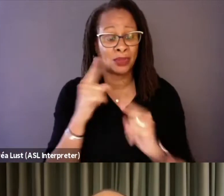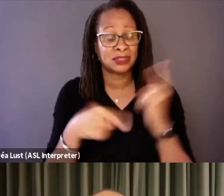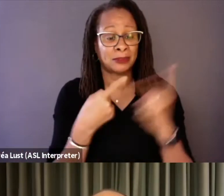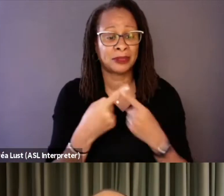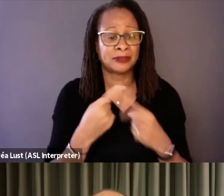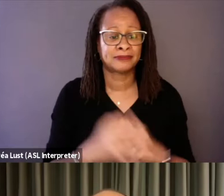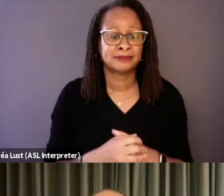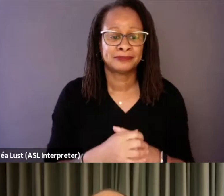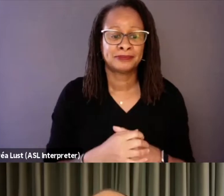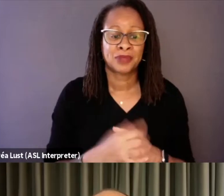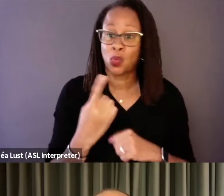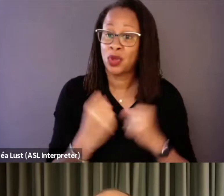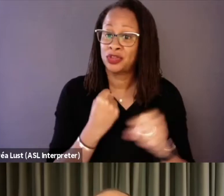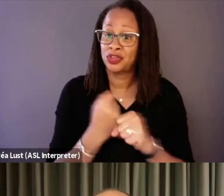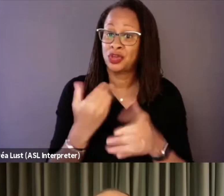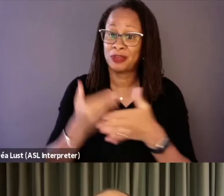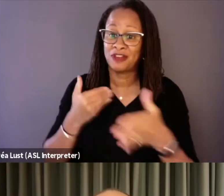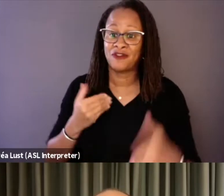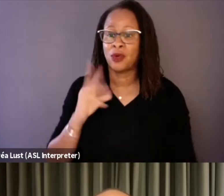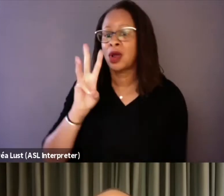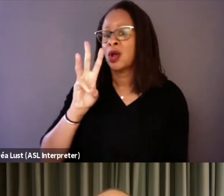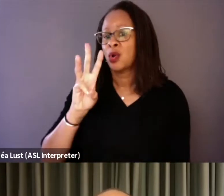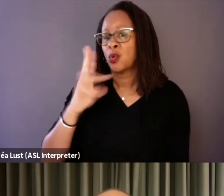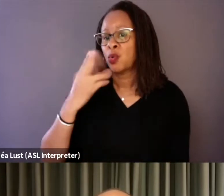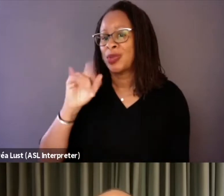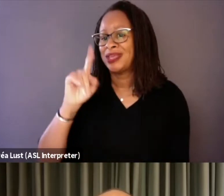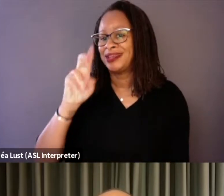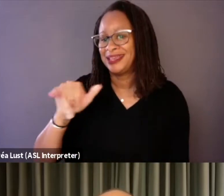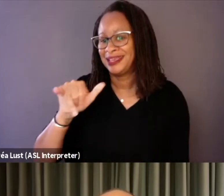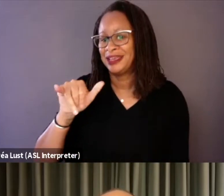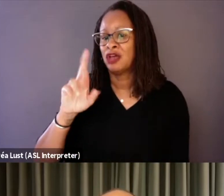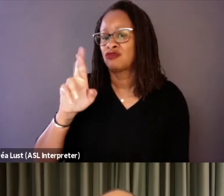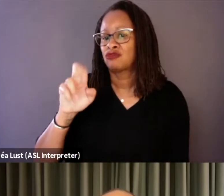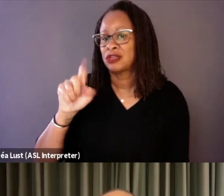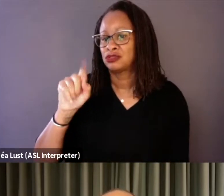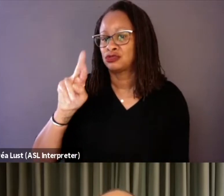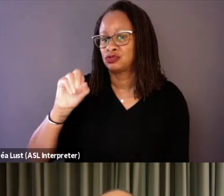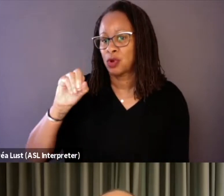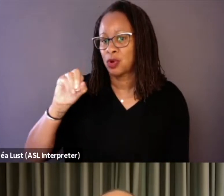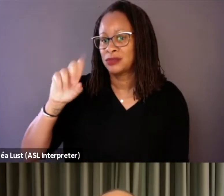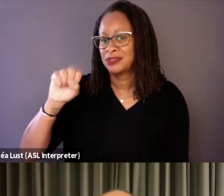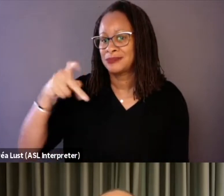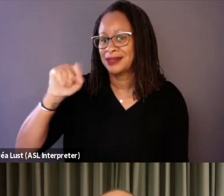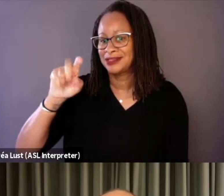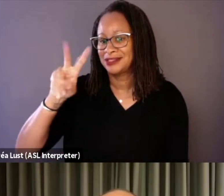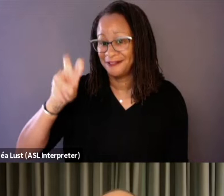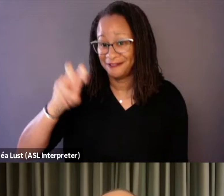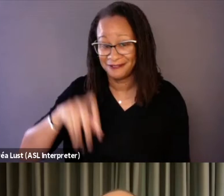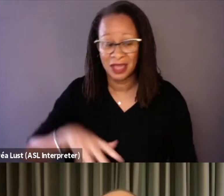a year before the Whitney retrospective. So it was sort of a perfect time to reach out to